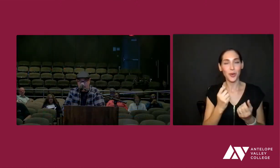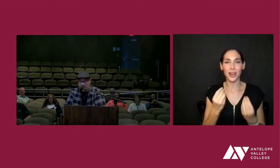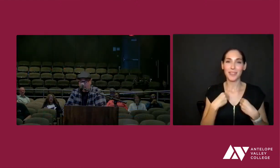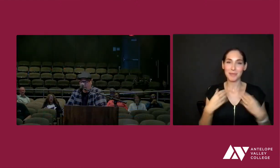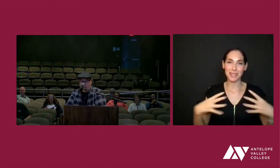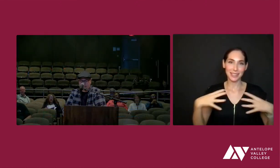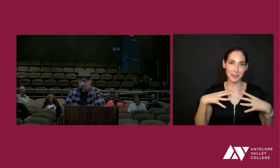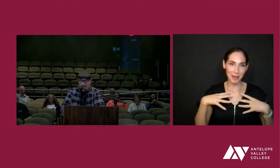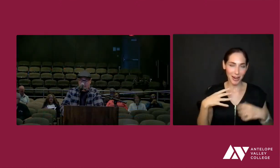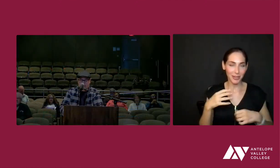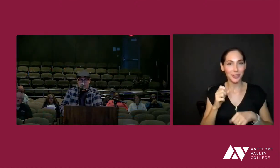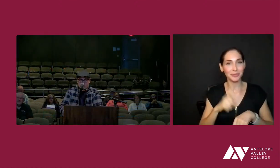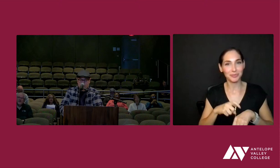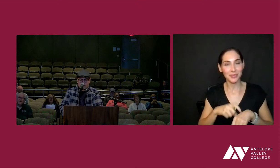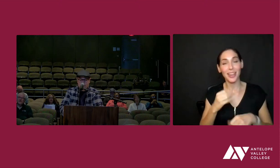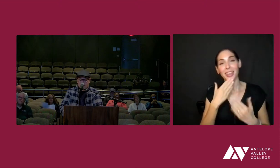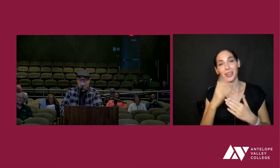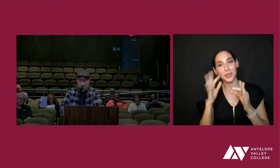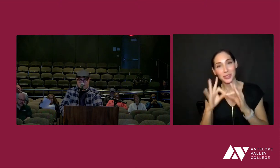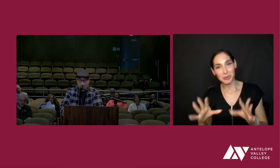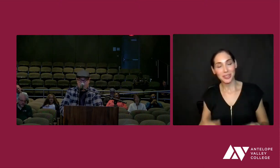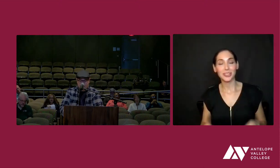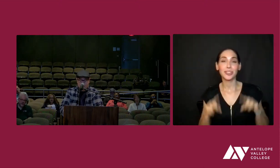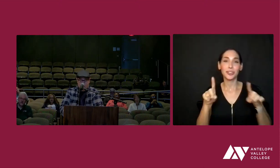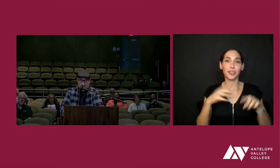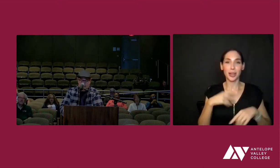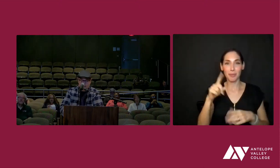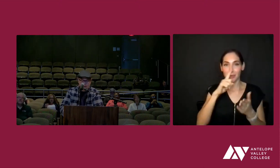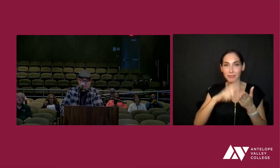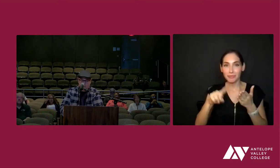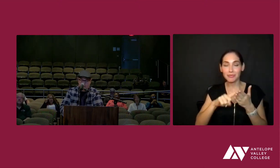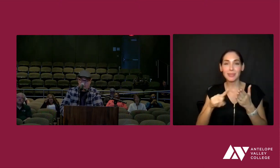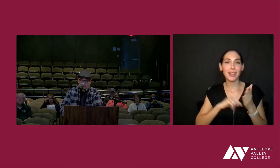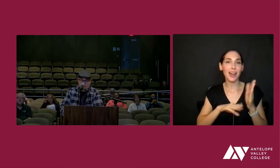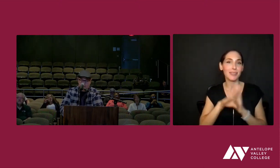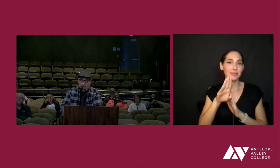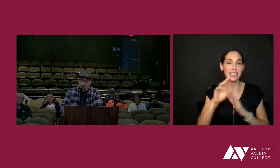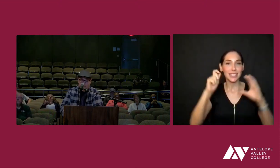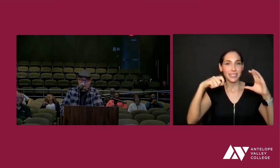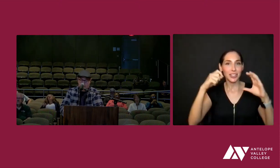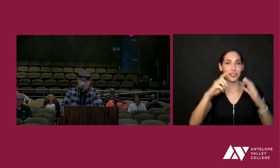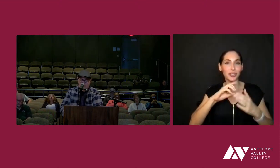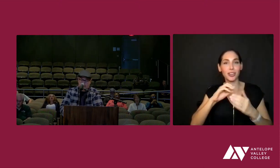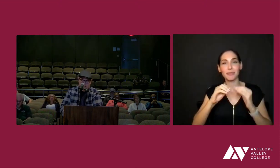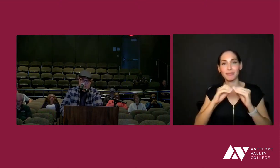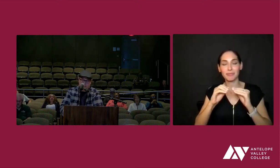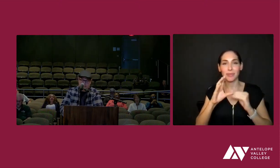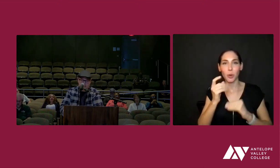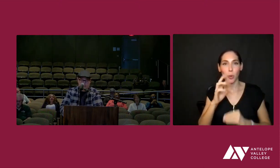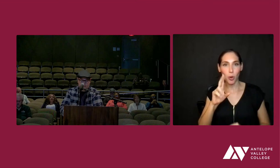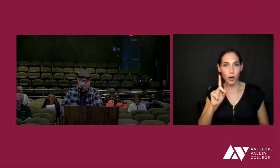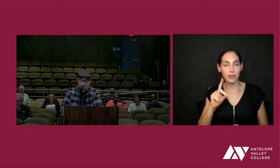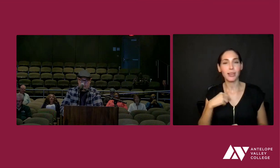During my sabbatical, I completed a digital editing film course. I co-chapped around the 2024 Emojia HBCU field trip.